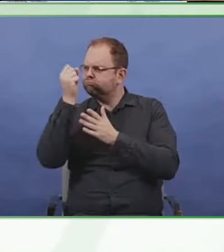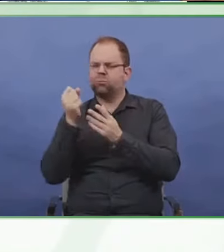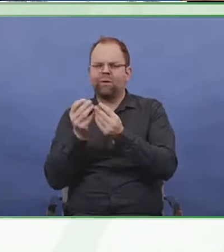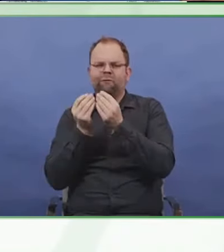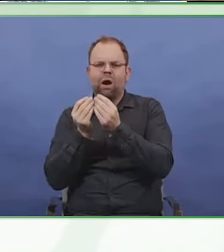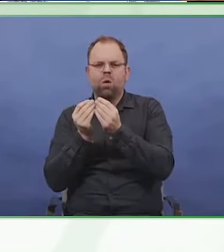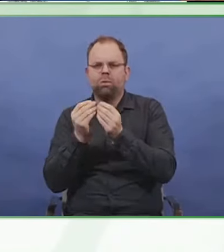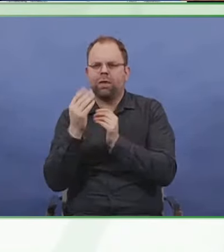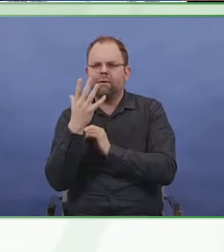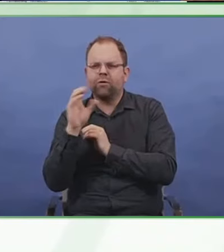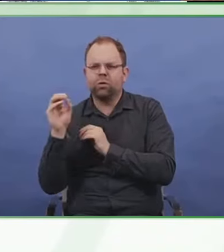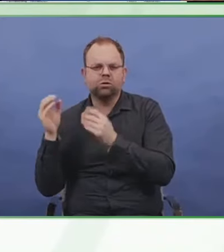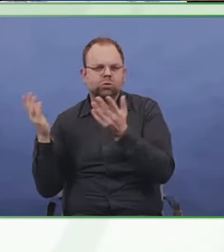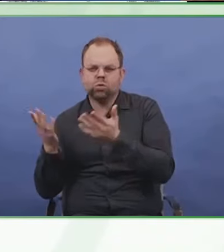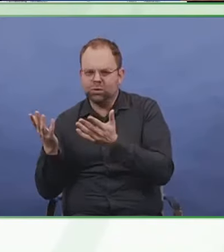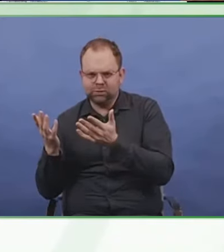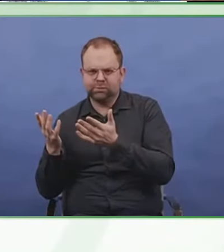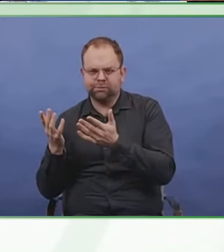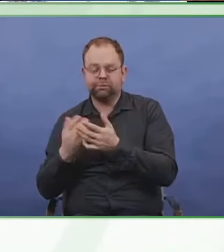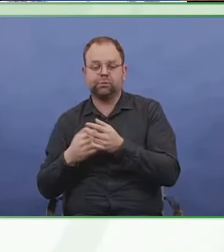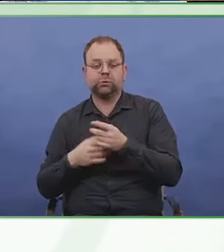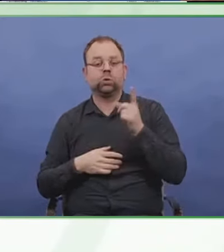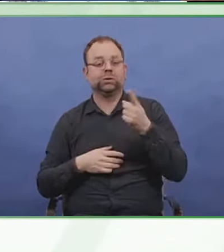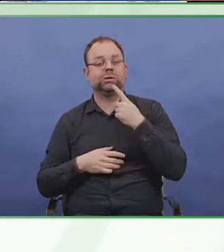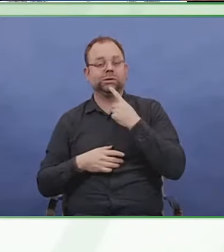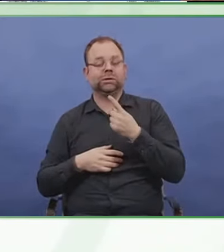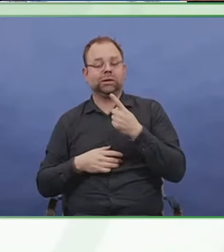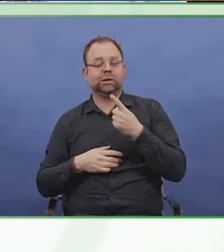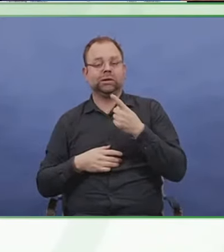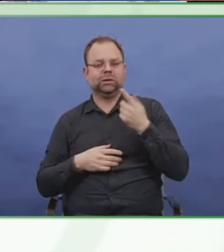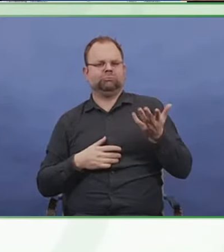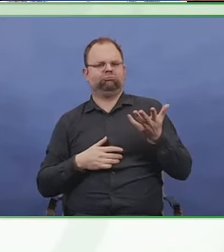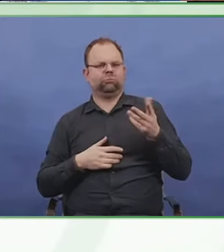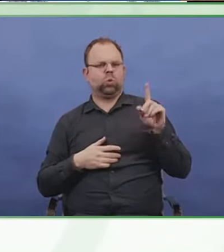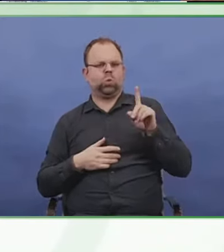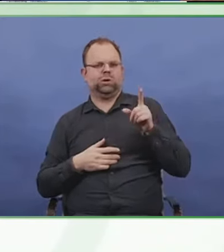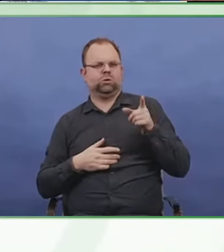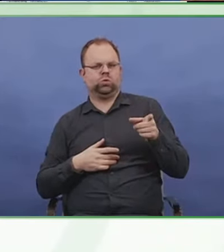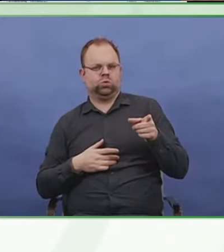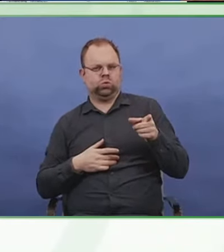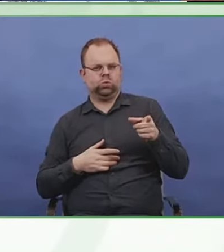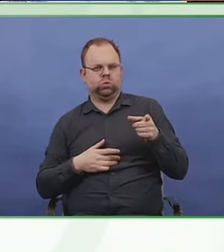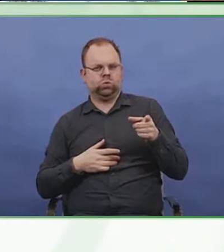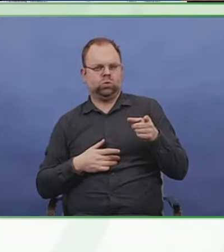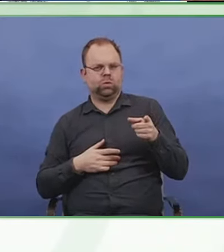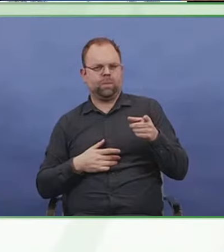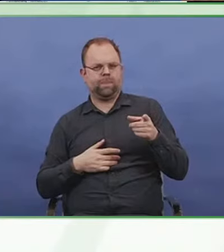There are so many talented Latin Americans of United States,